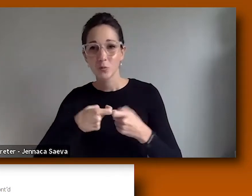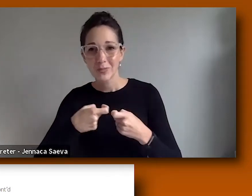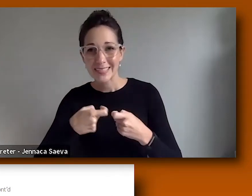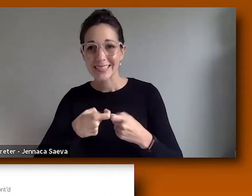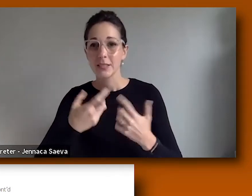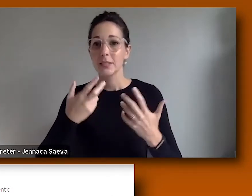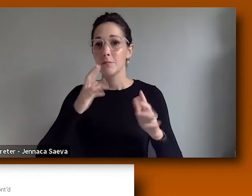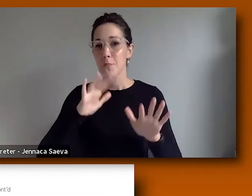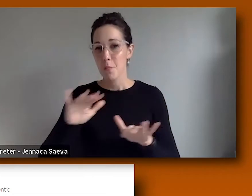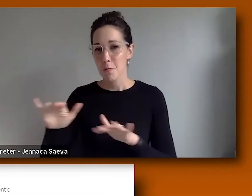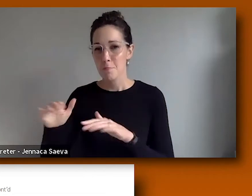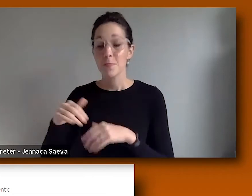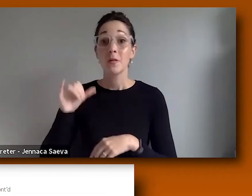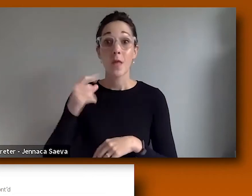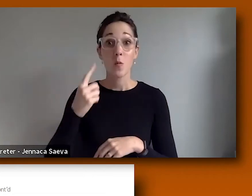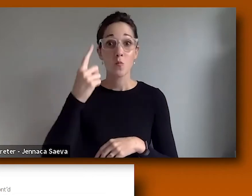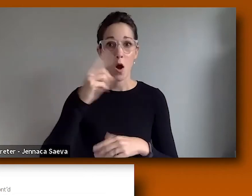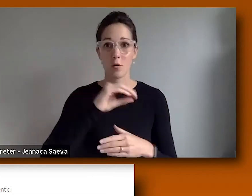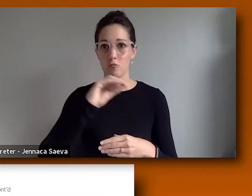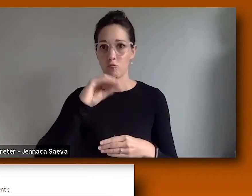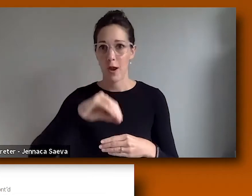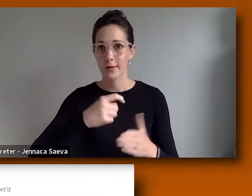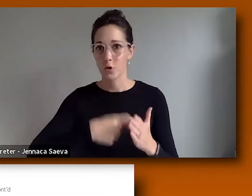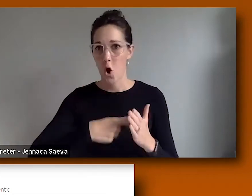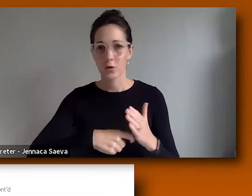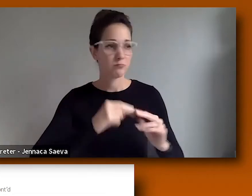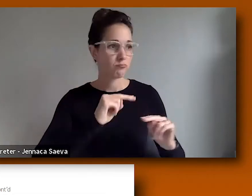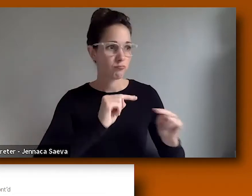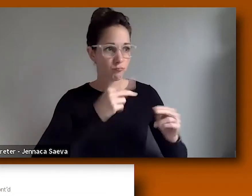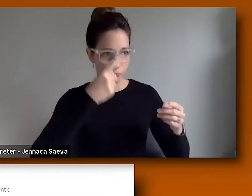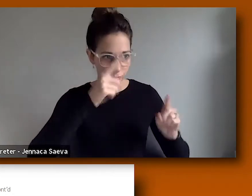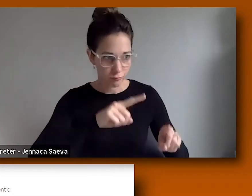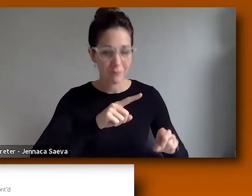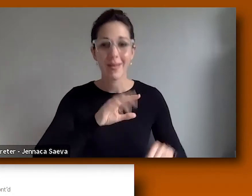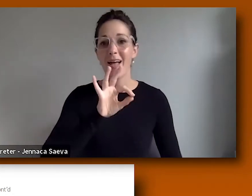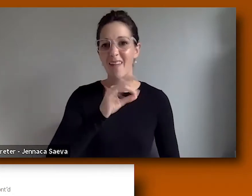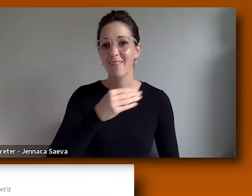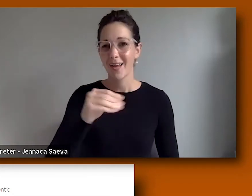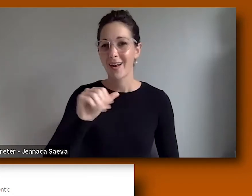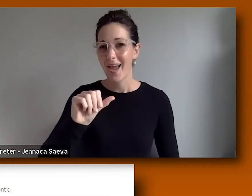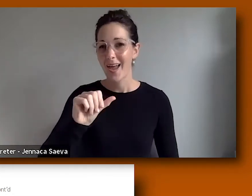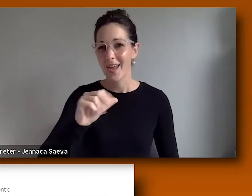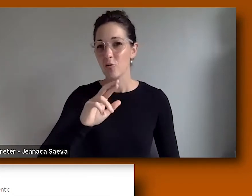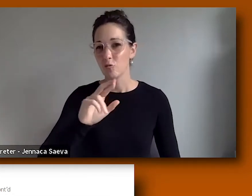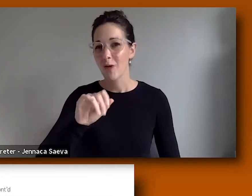so that's one negotiated rate and indirect cost or F&A rate just so everyone's